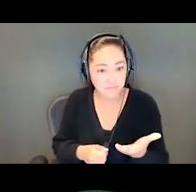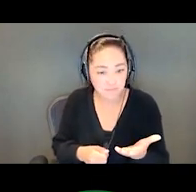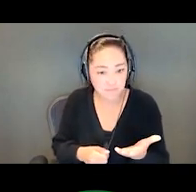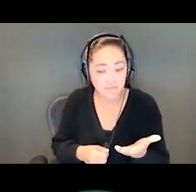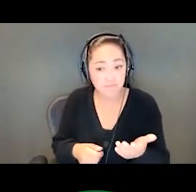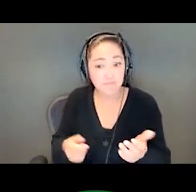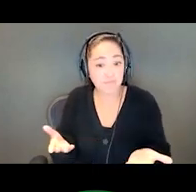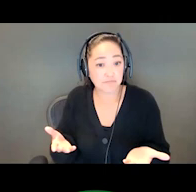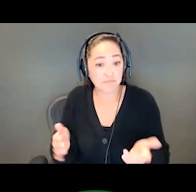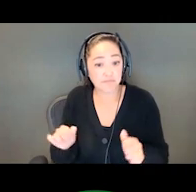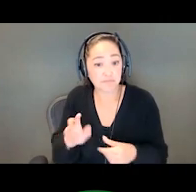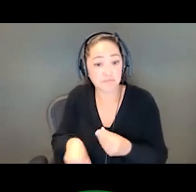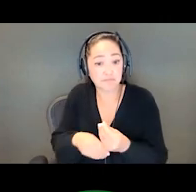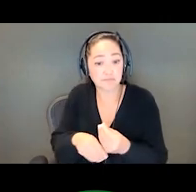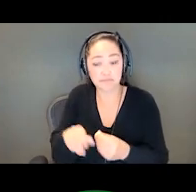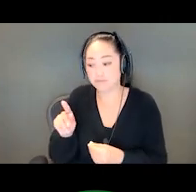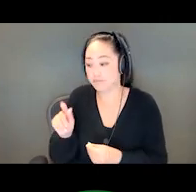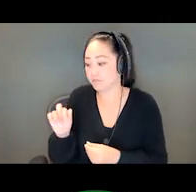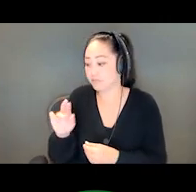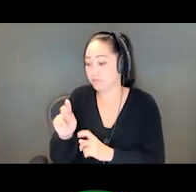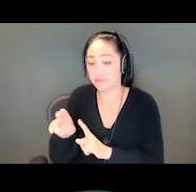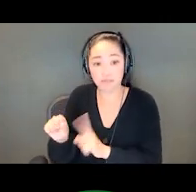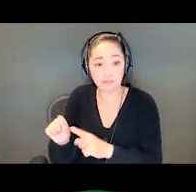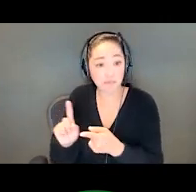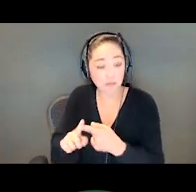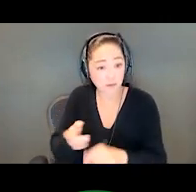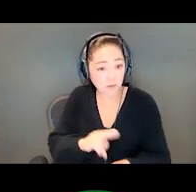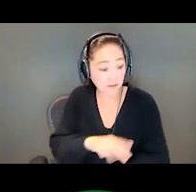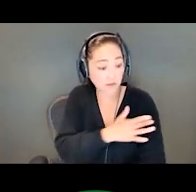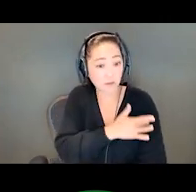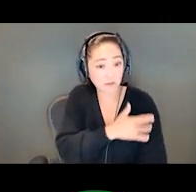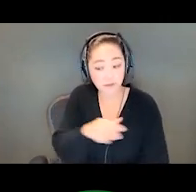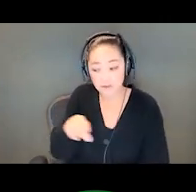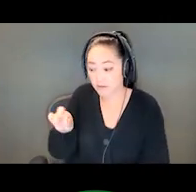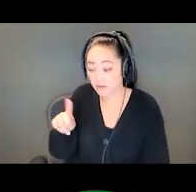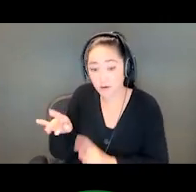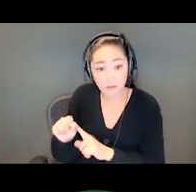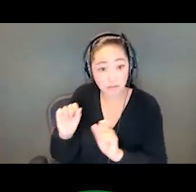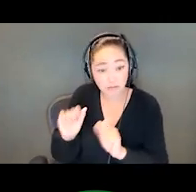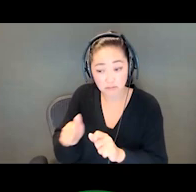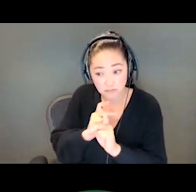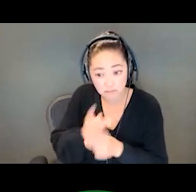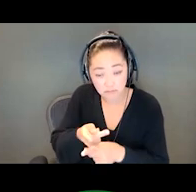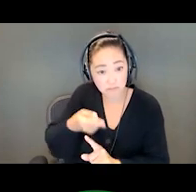Cartes wheelchairs to national or provincial parks. And like a rental or a borrowing. Program.